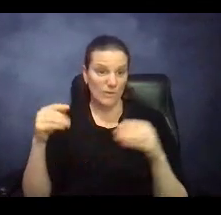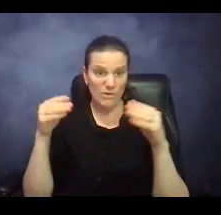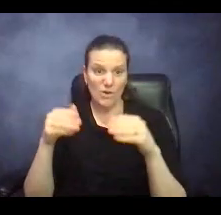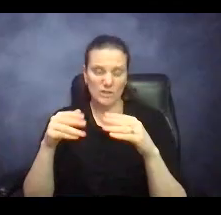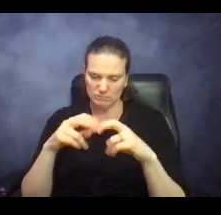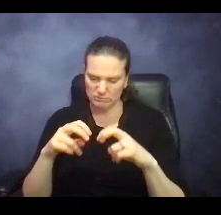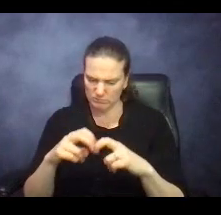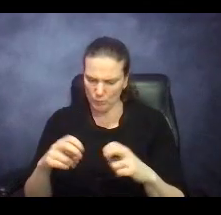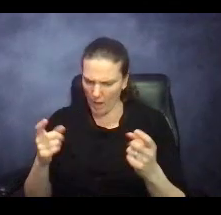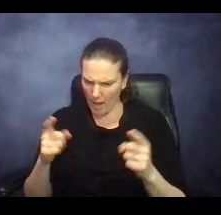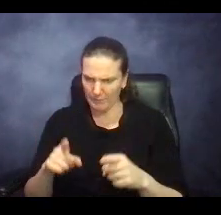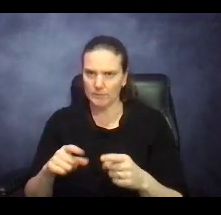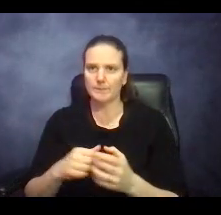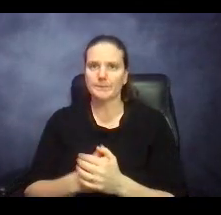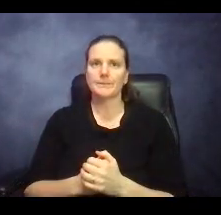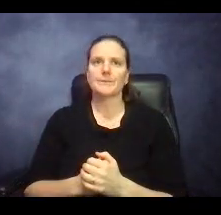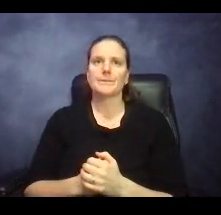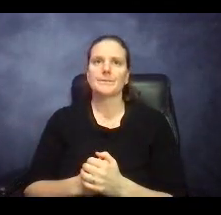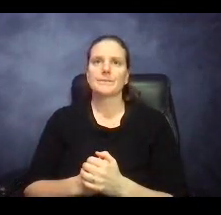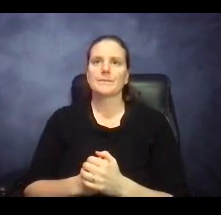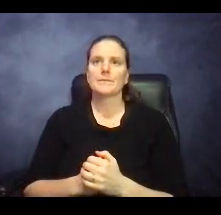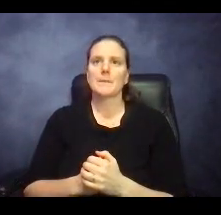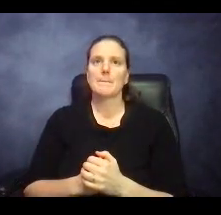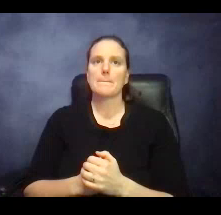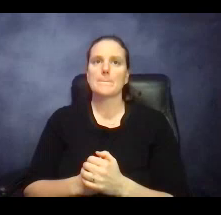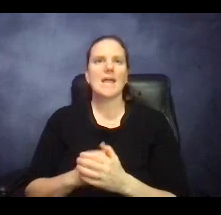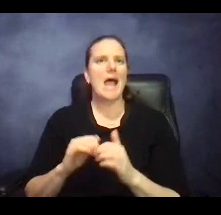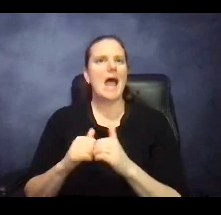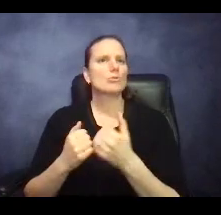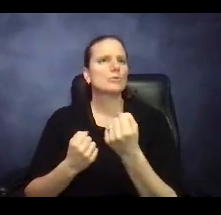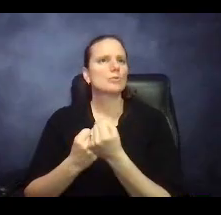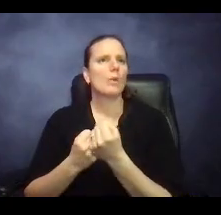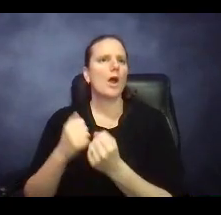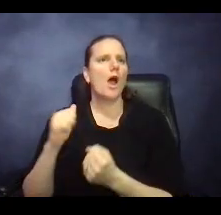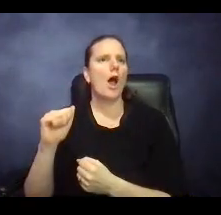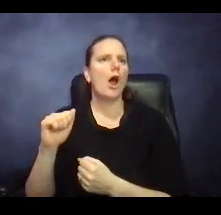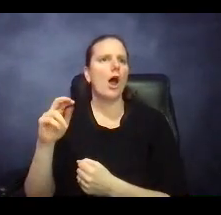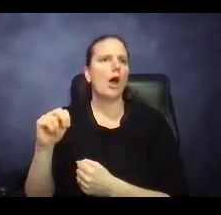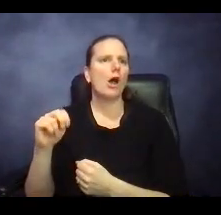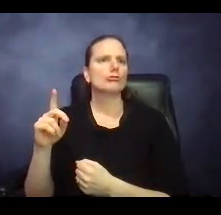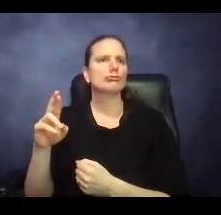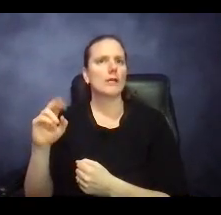who is asking how to support those adrenals. These are the botanical supports that I use L-theanine specifically.